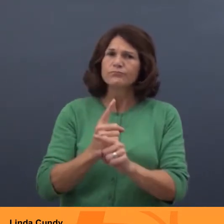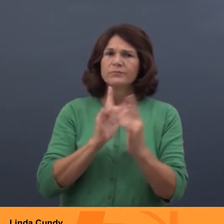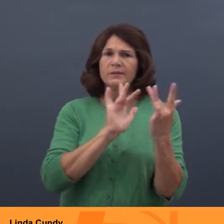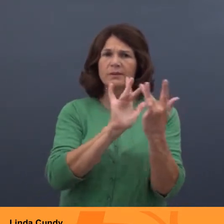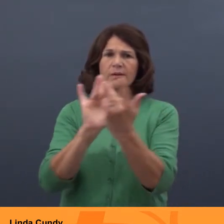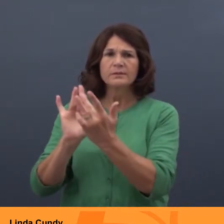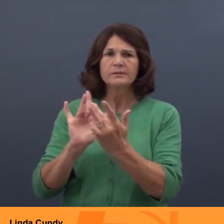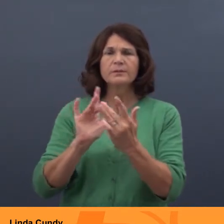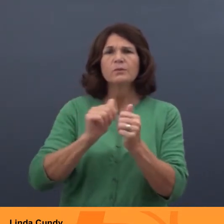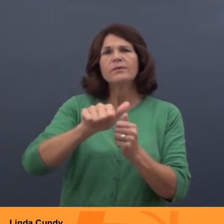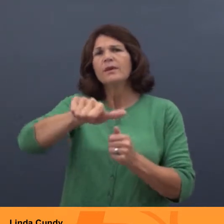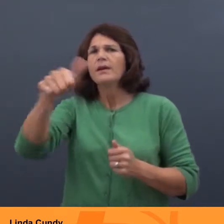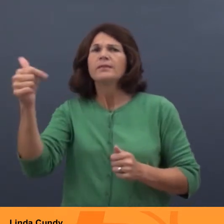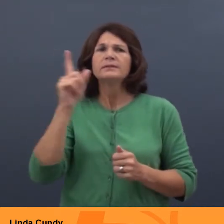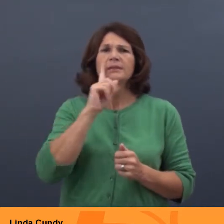students and adults?